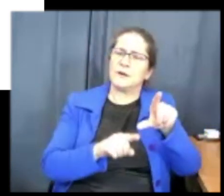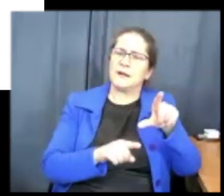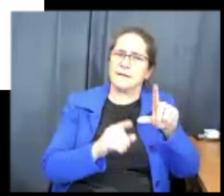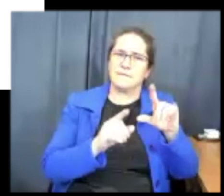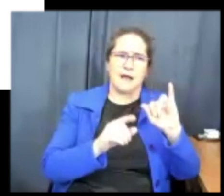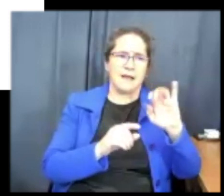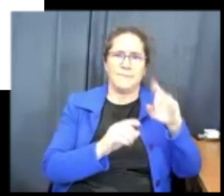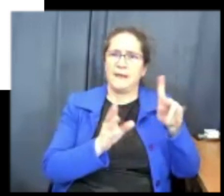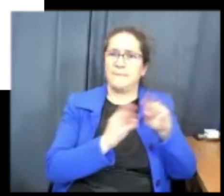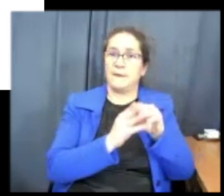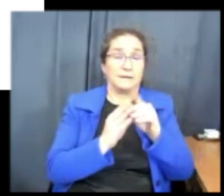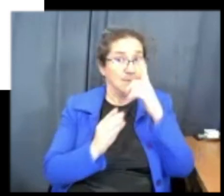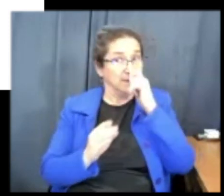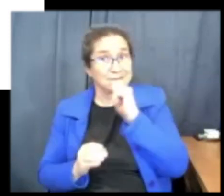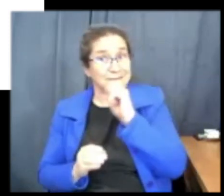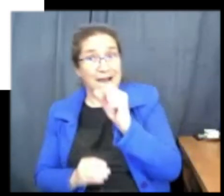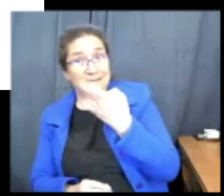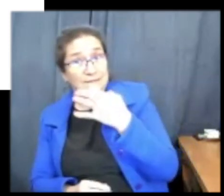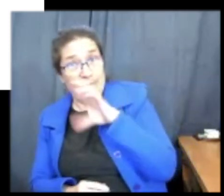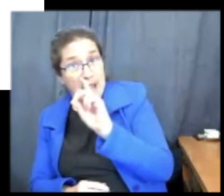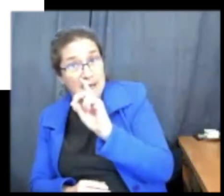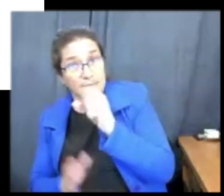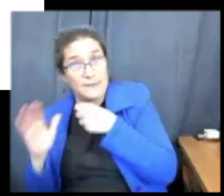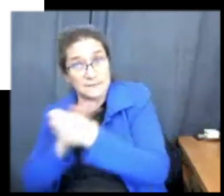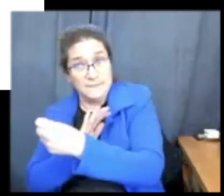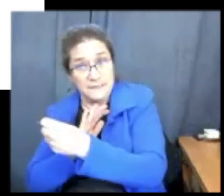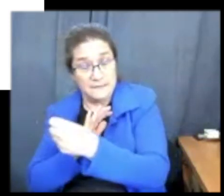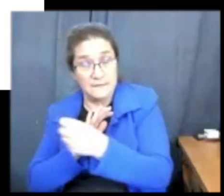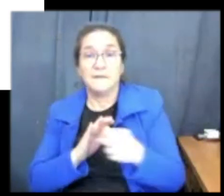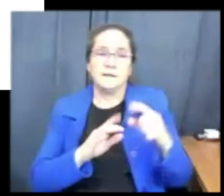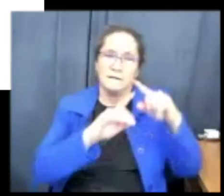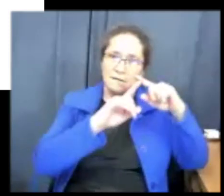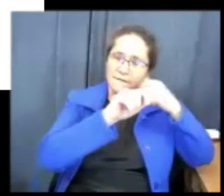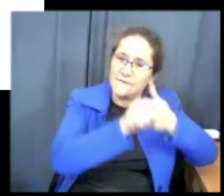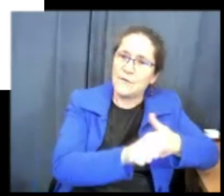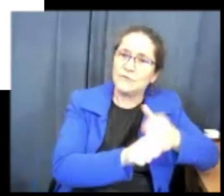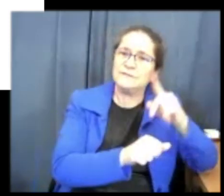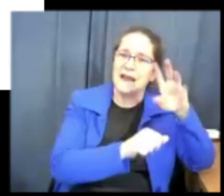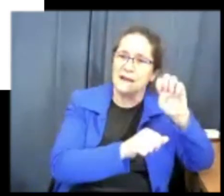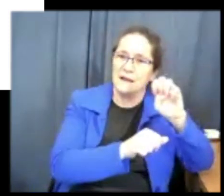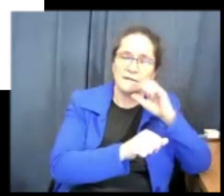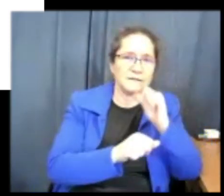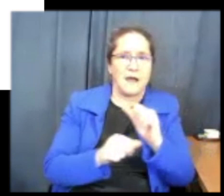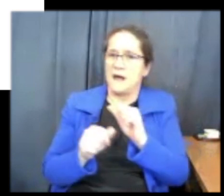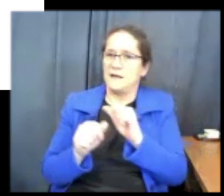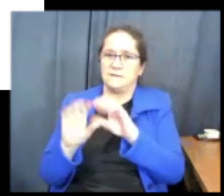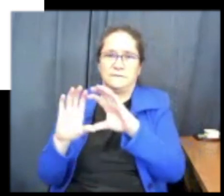and not the category in which the student has a disability. And then you can see that these correlate because the more